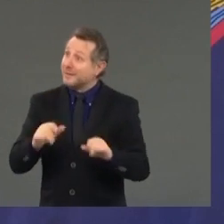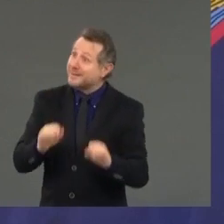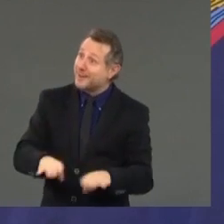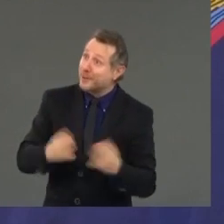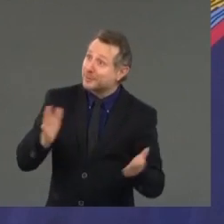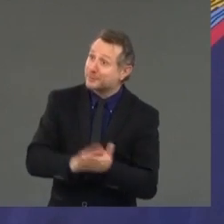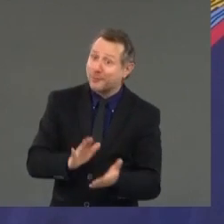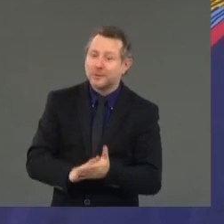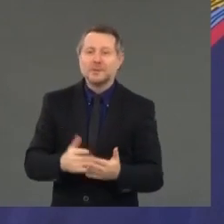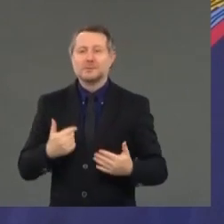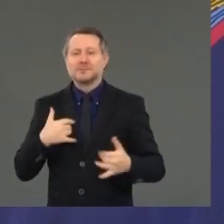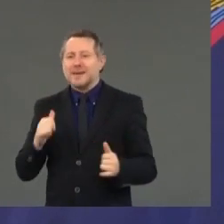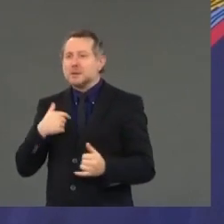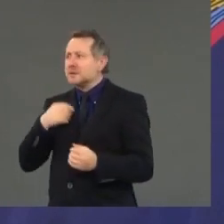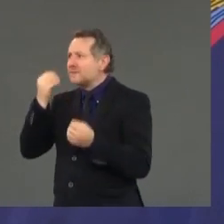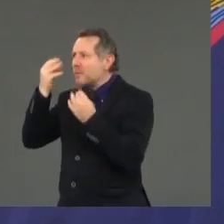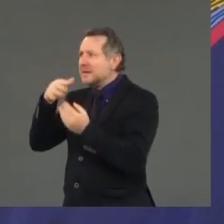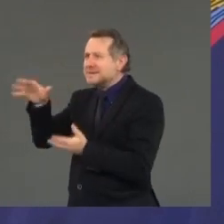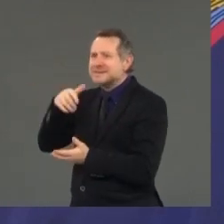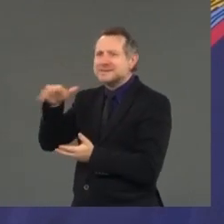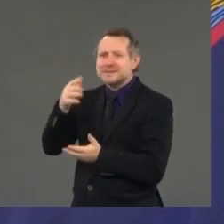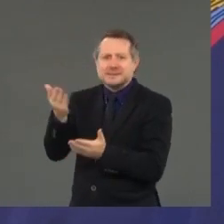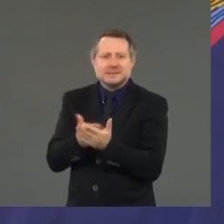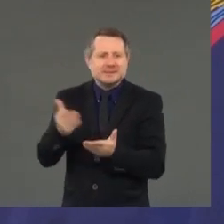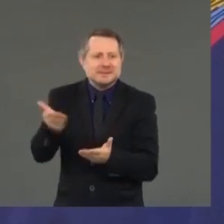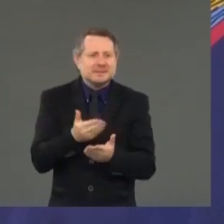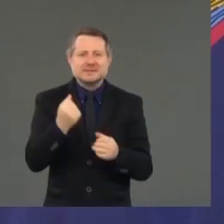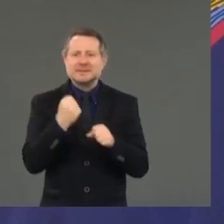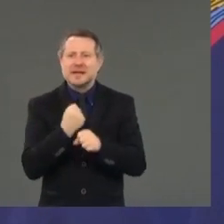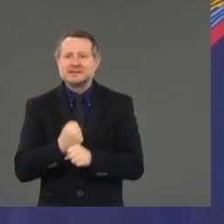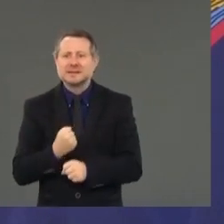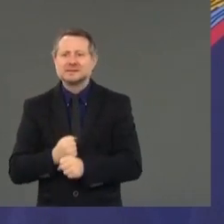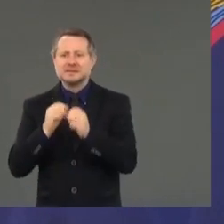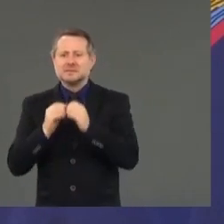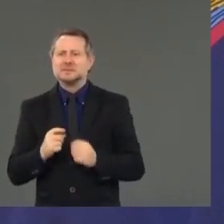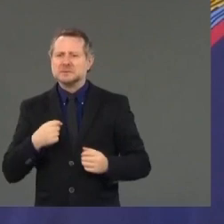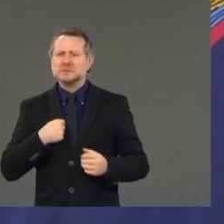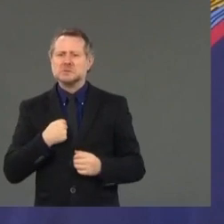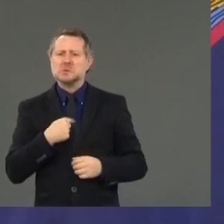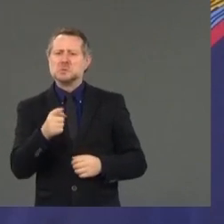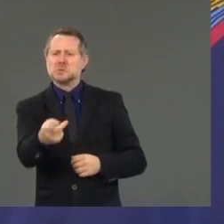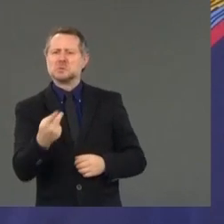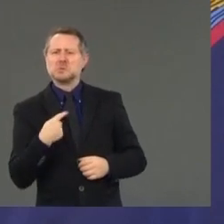I DON'T KNOW WHETHER OR NOT THEY SHOULD REOPEN YET. WE'RE GETTING MORE INFORMATION,